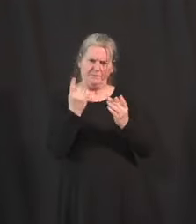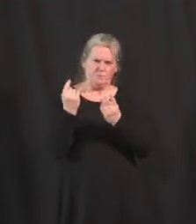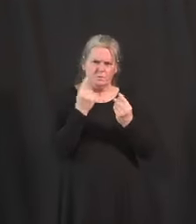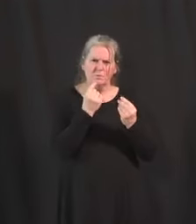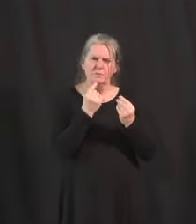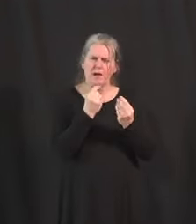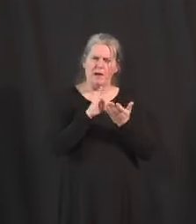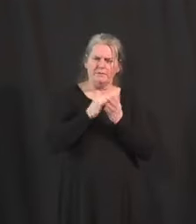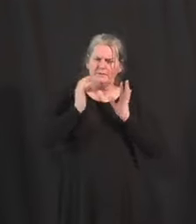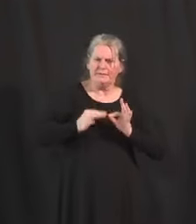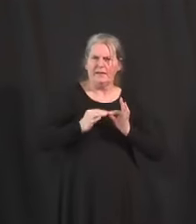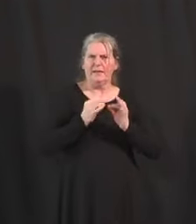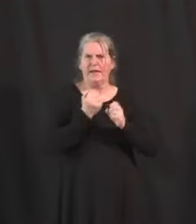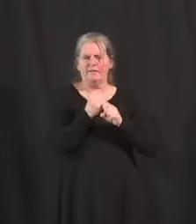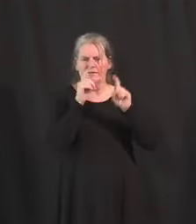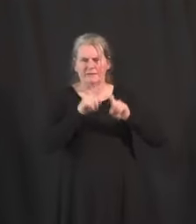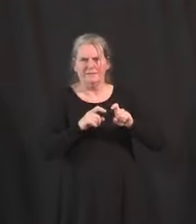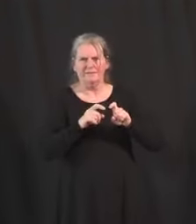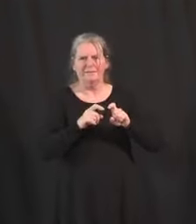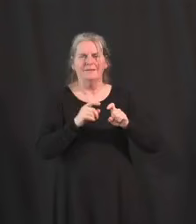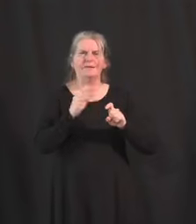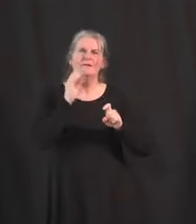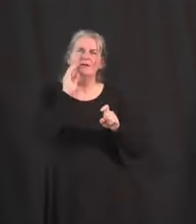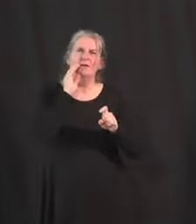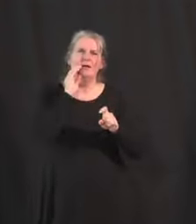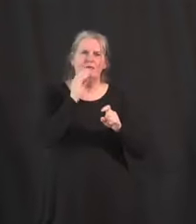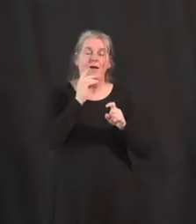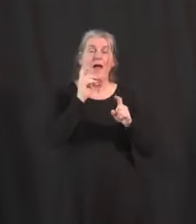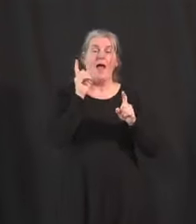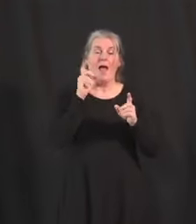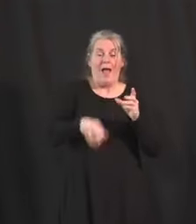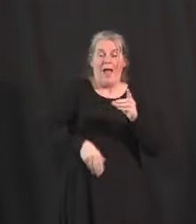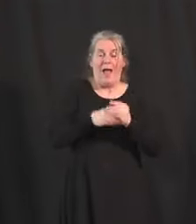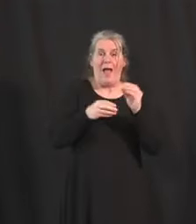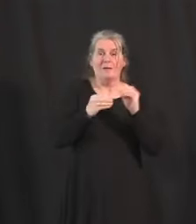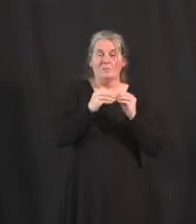YOU OPEN UP THE SYMPTOMS AS I SAID BEFORE, YOU ALSO INCREASE